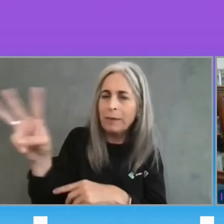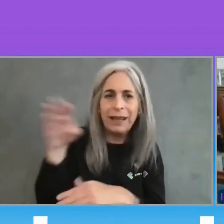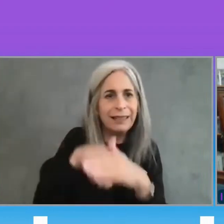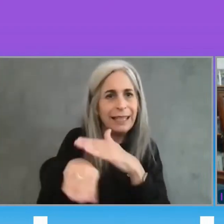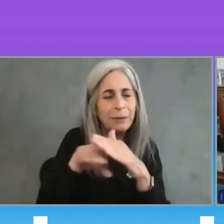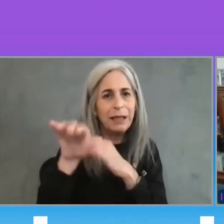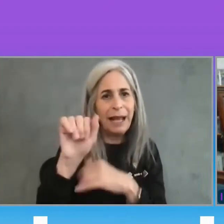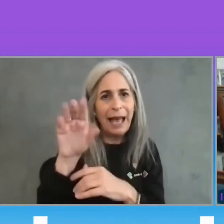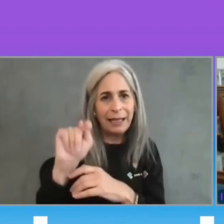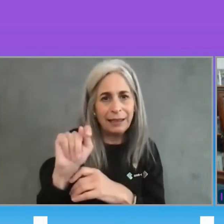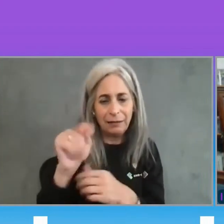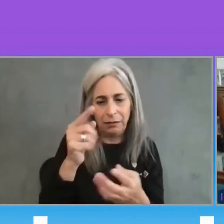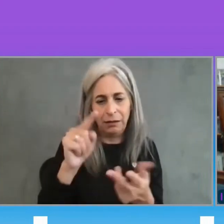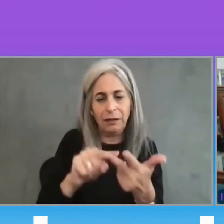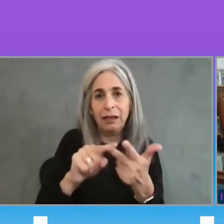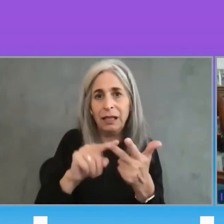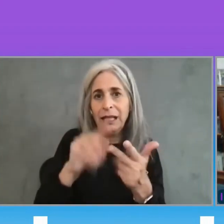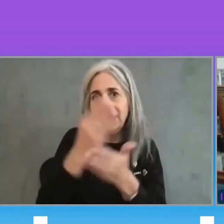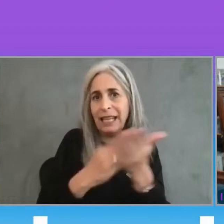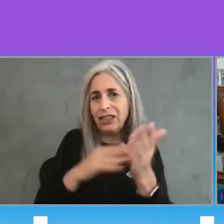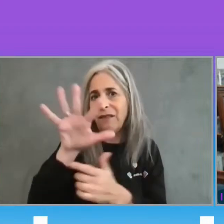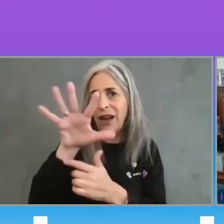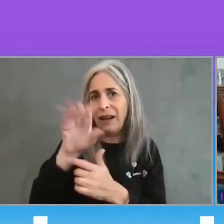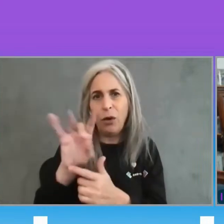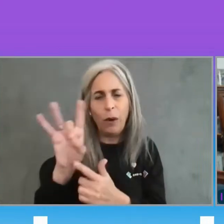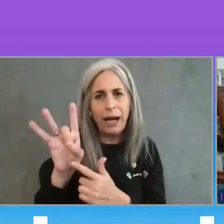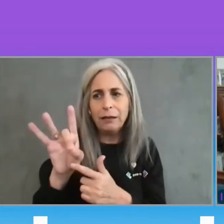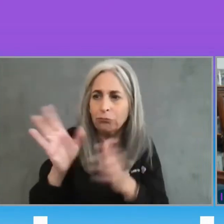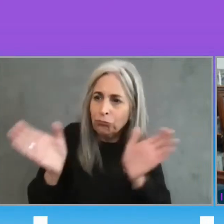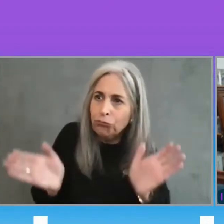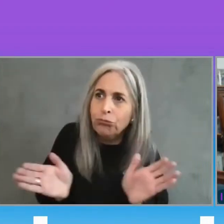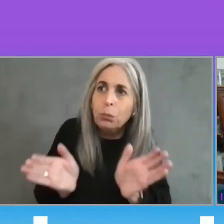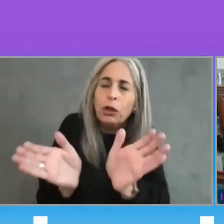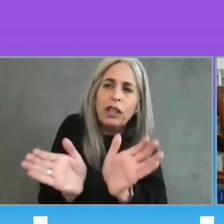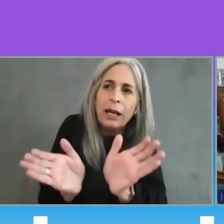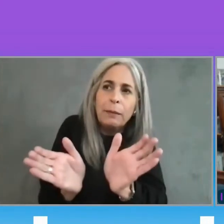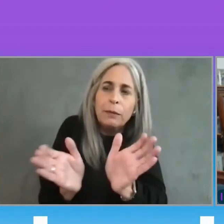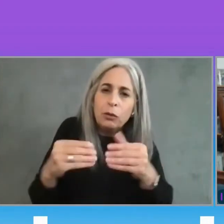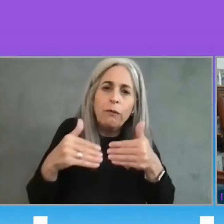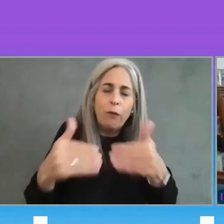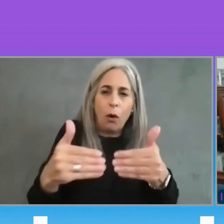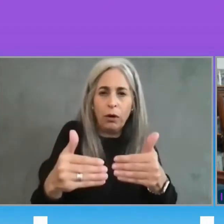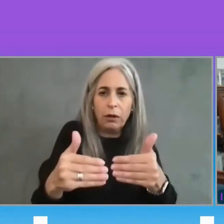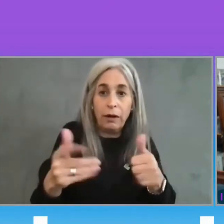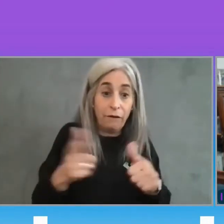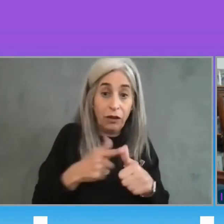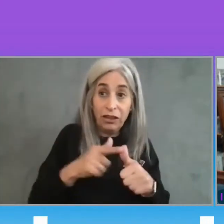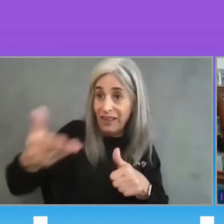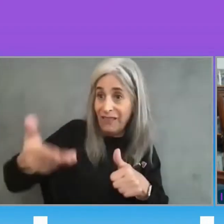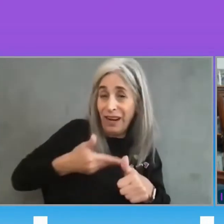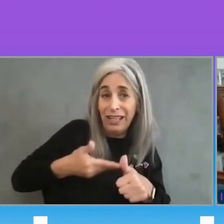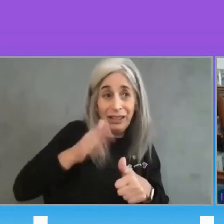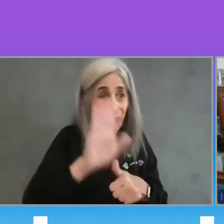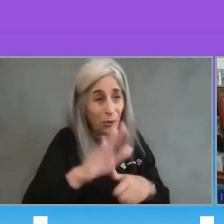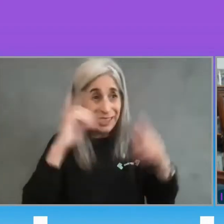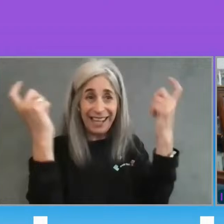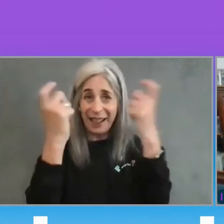Act and section 508 and push them to move forward with it. But, you know, first off, invite